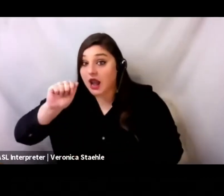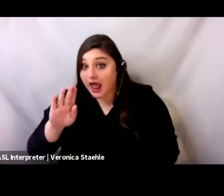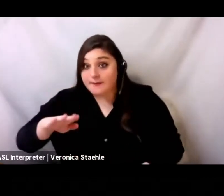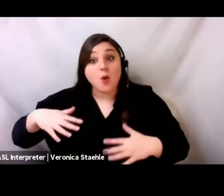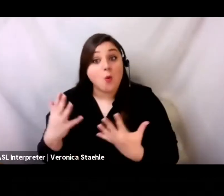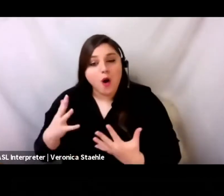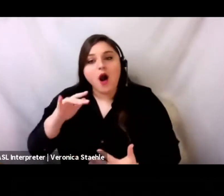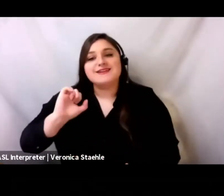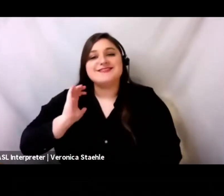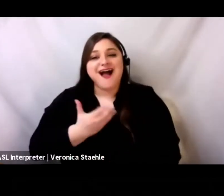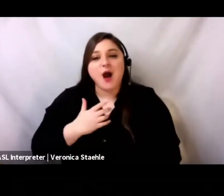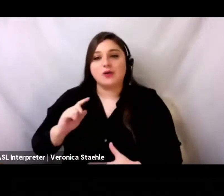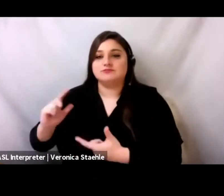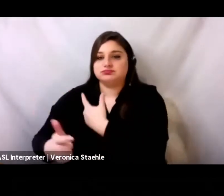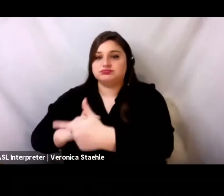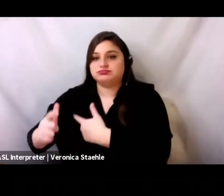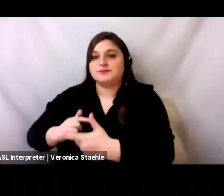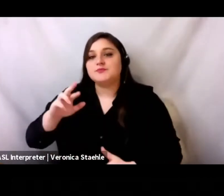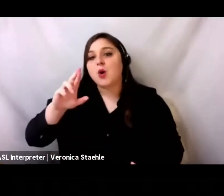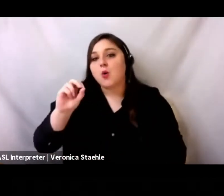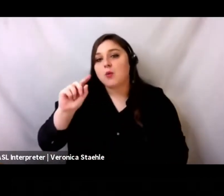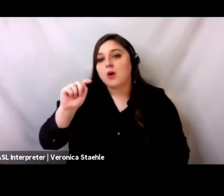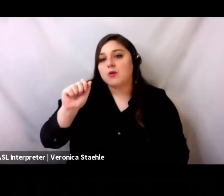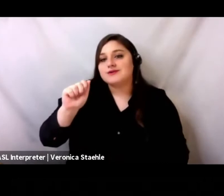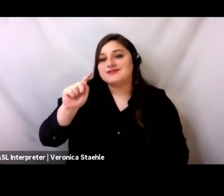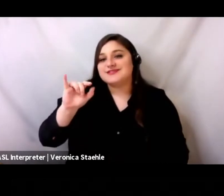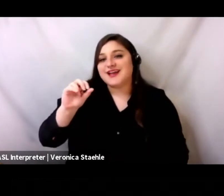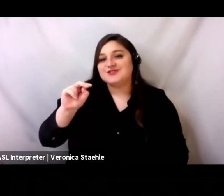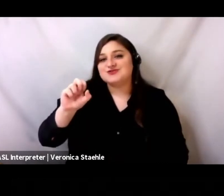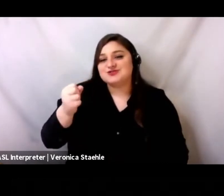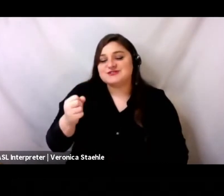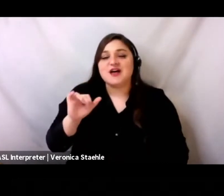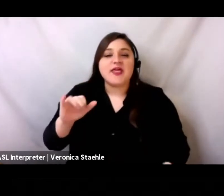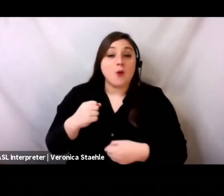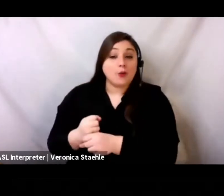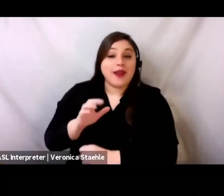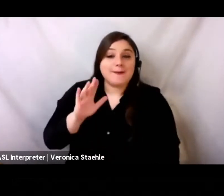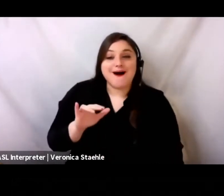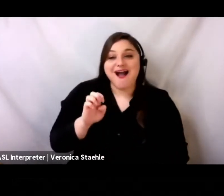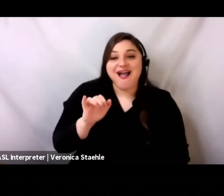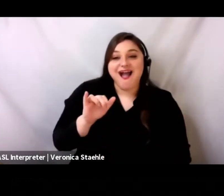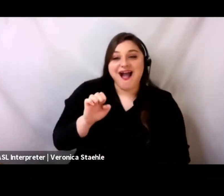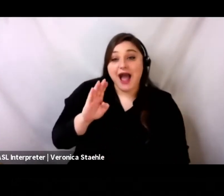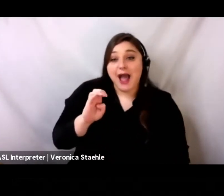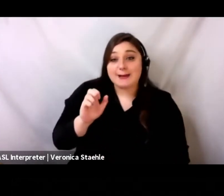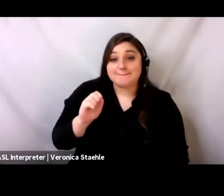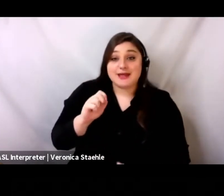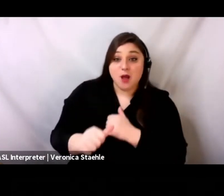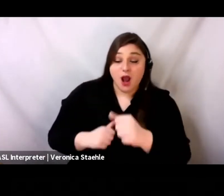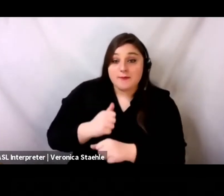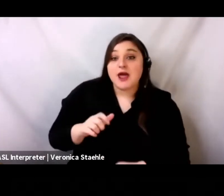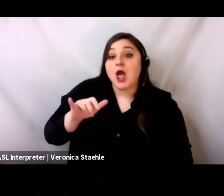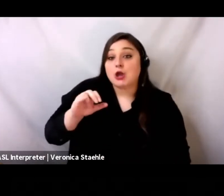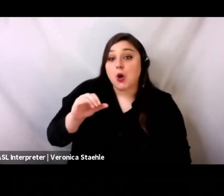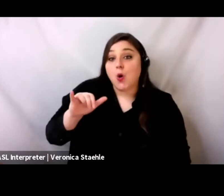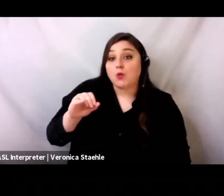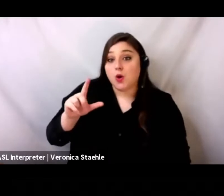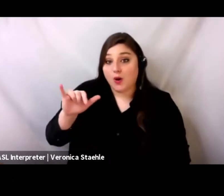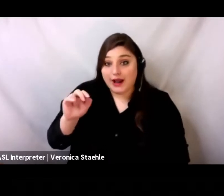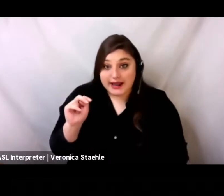was actually conceived of and directed by Eyebeam alumni Yo‑yo Lin and Pelenakeke Brown and that was